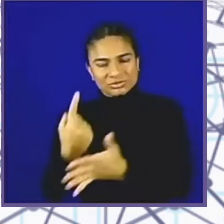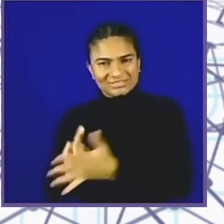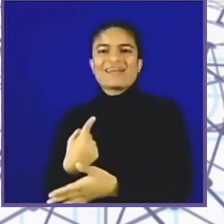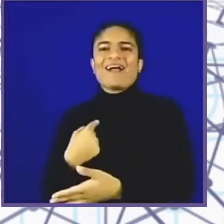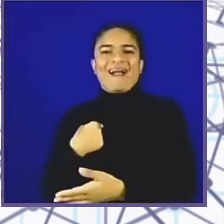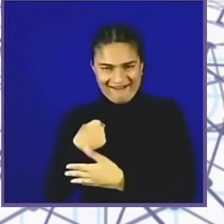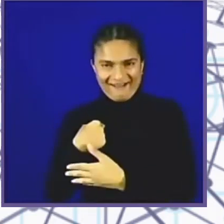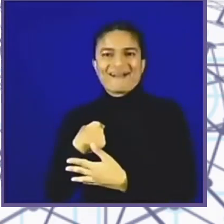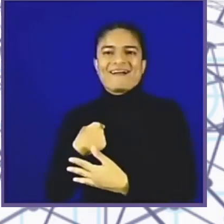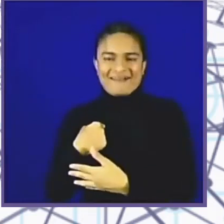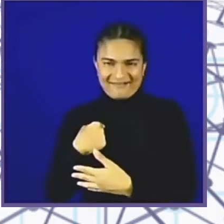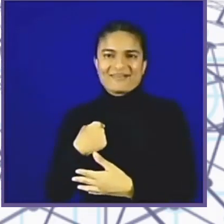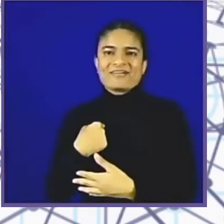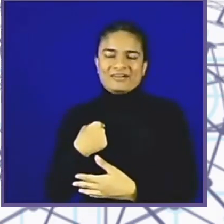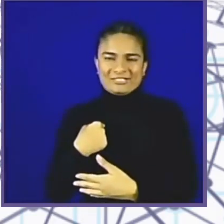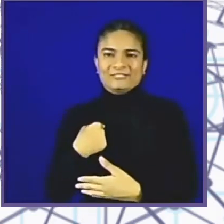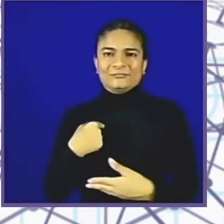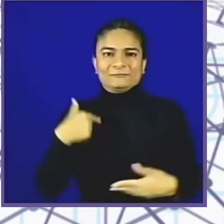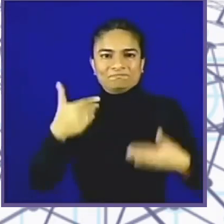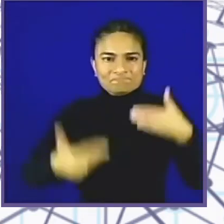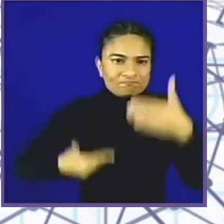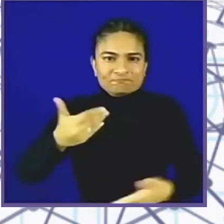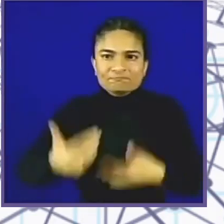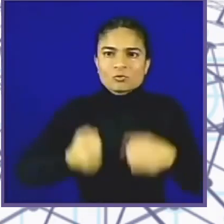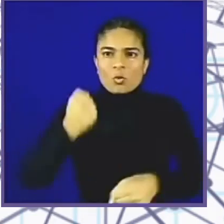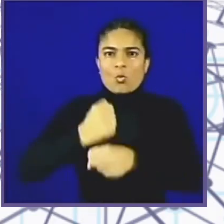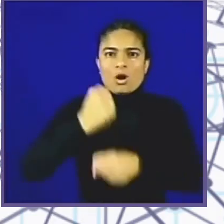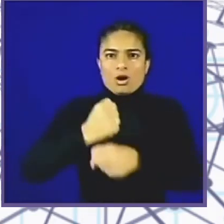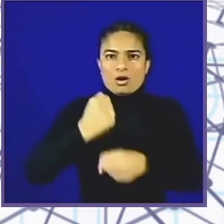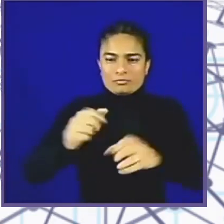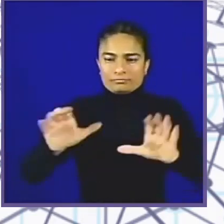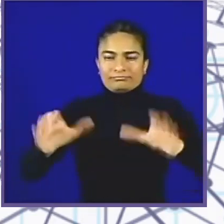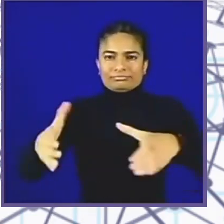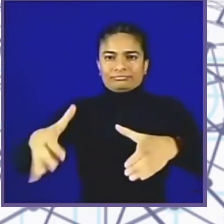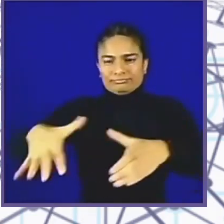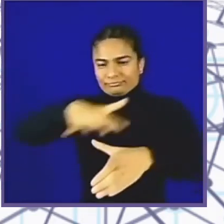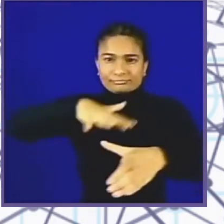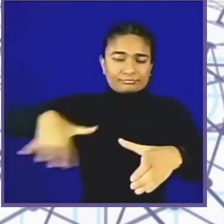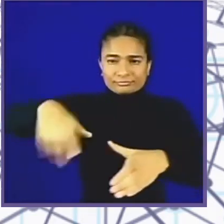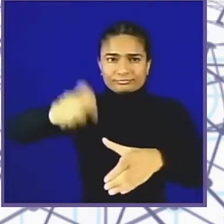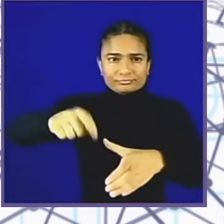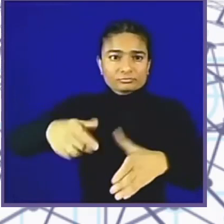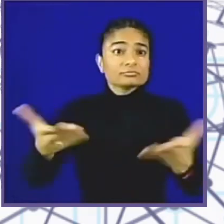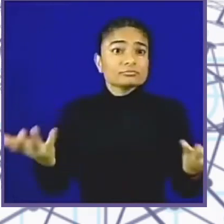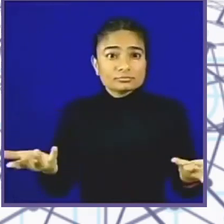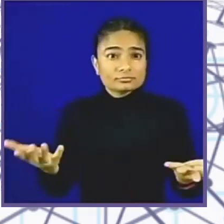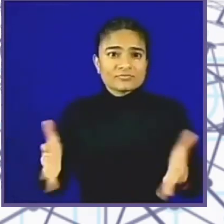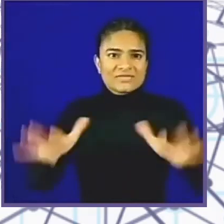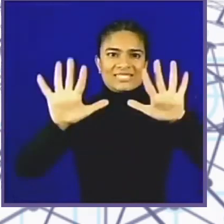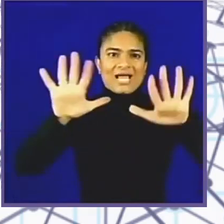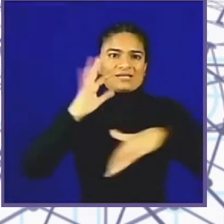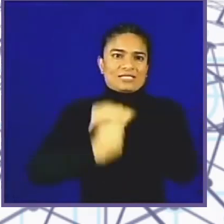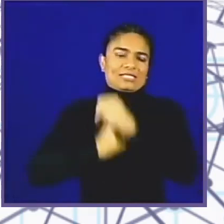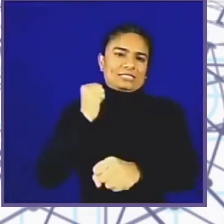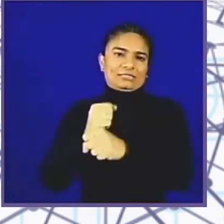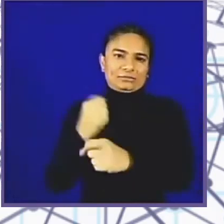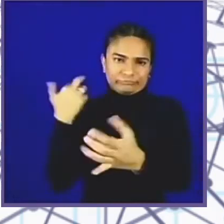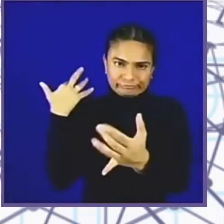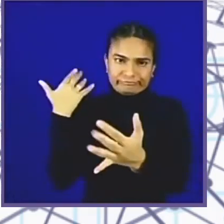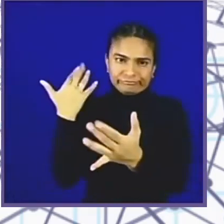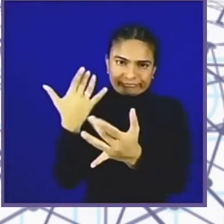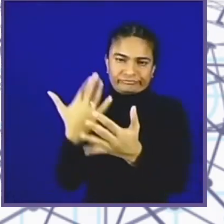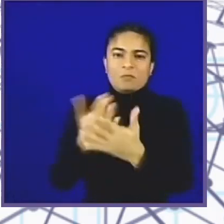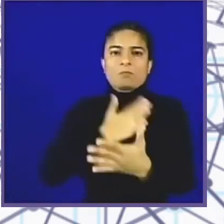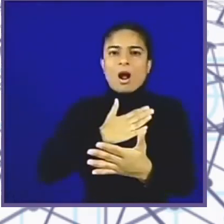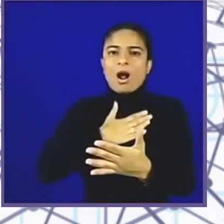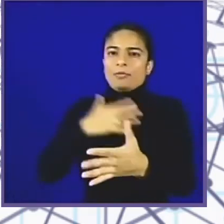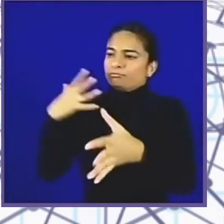of leading technology and entrepreneurship in the mainstream startup ecosystem. My work has mostly